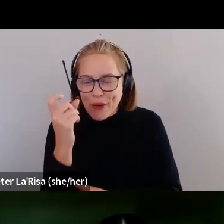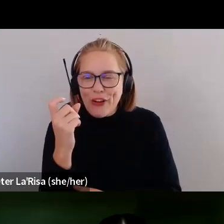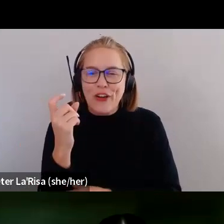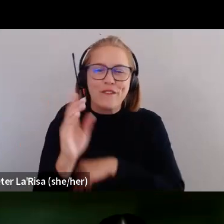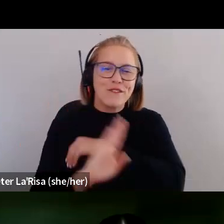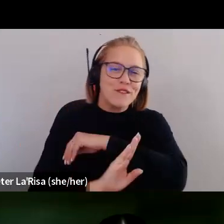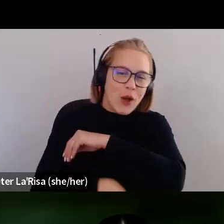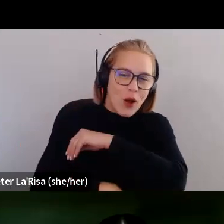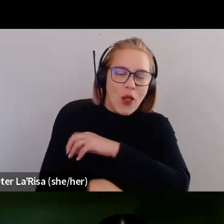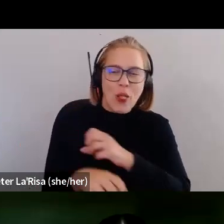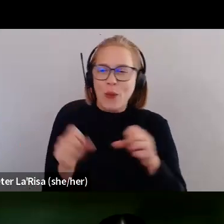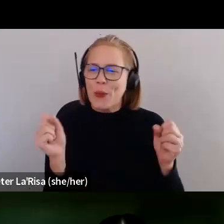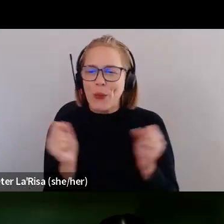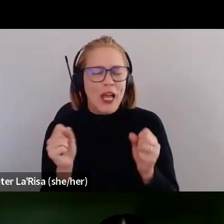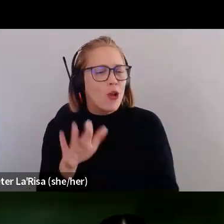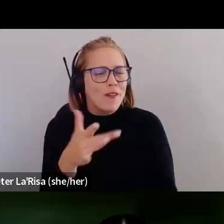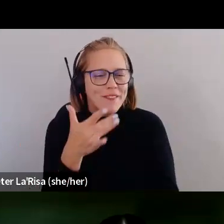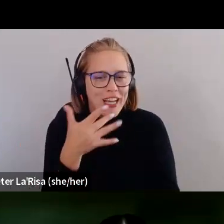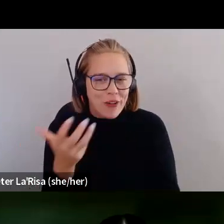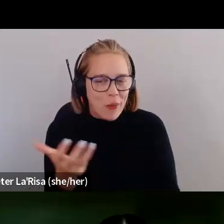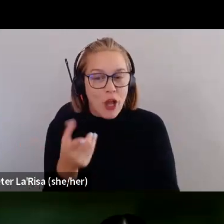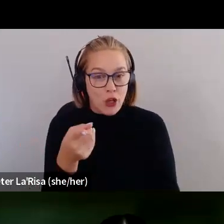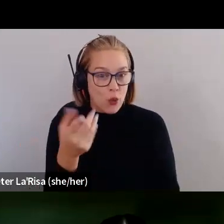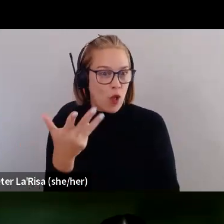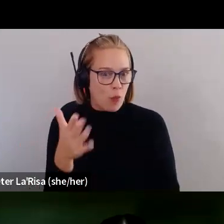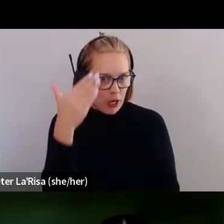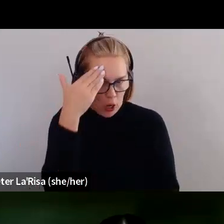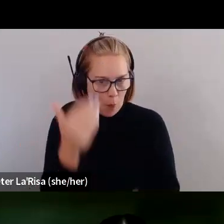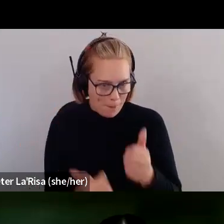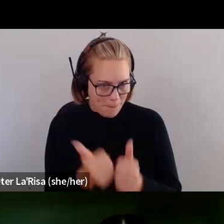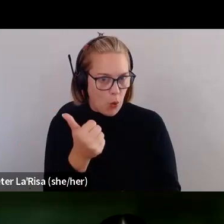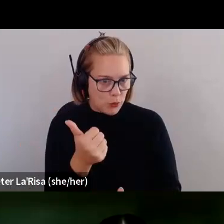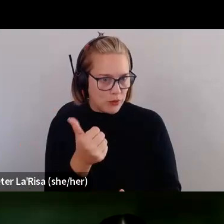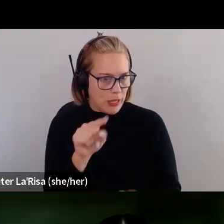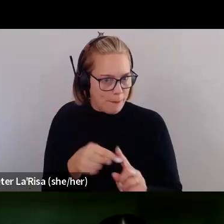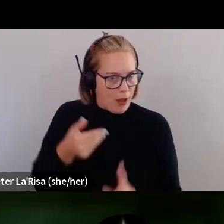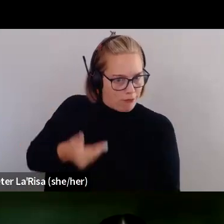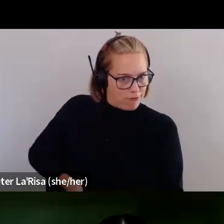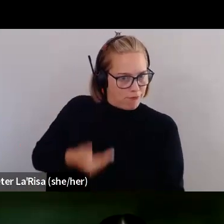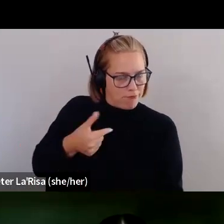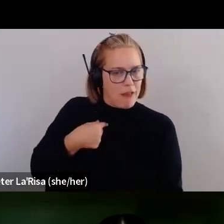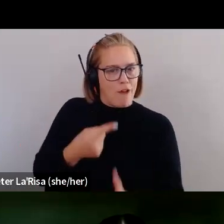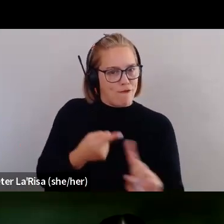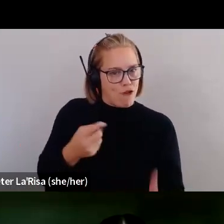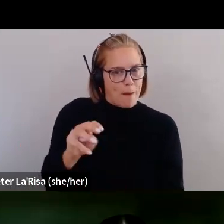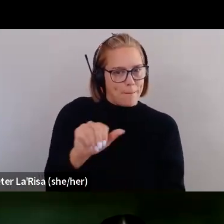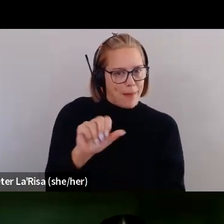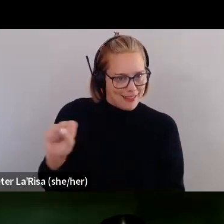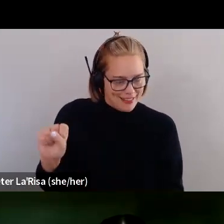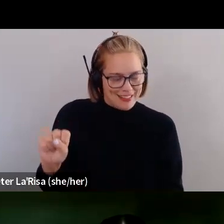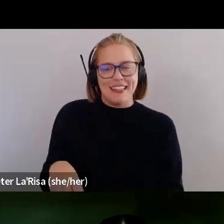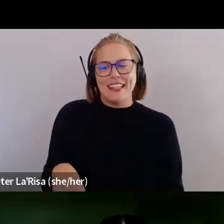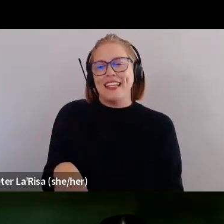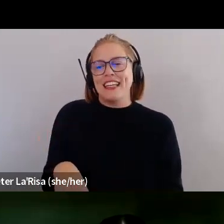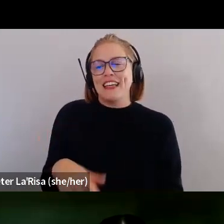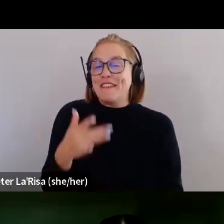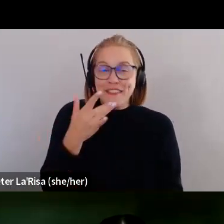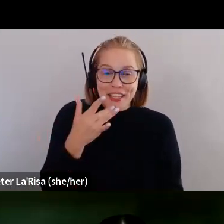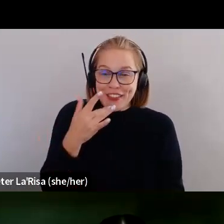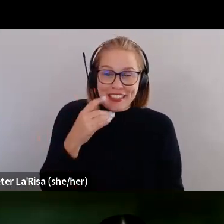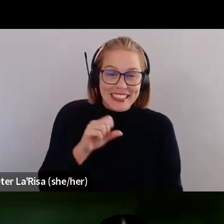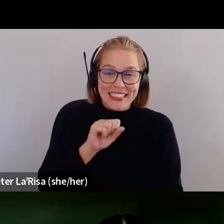from, and what your favorite season is. That would be season of the year.